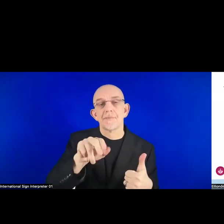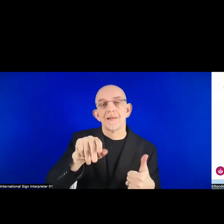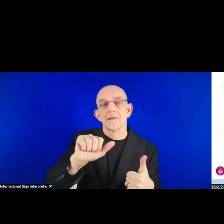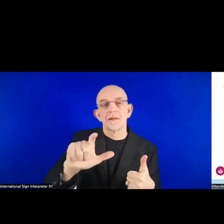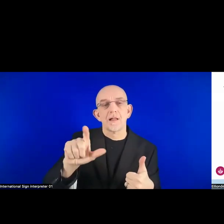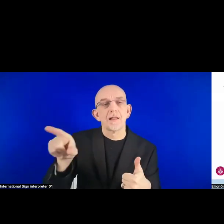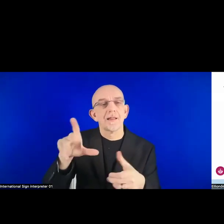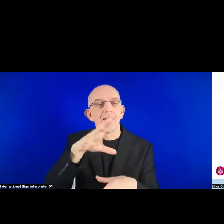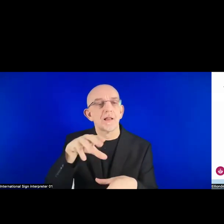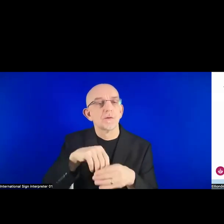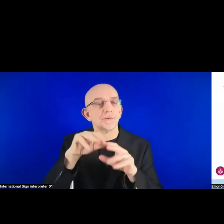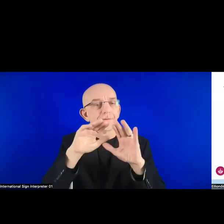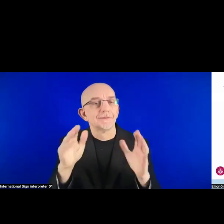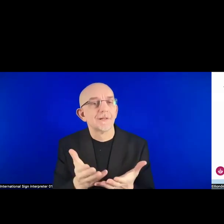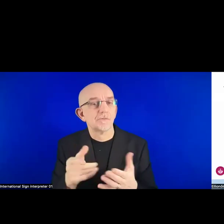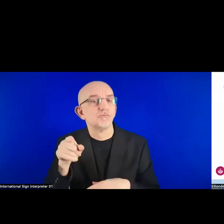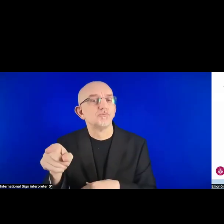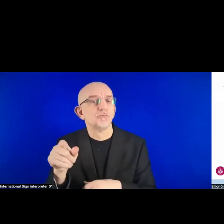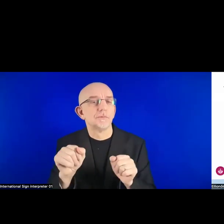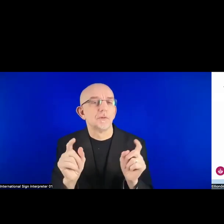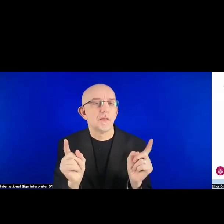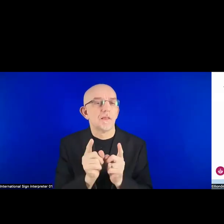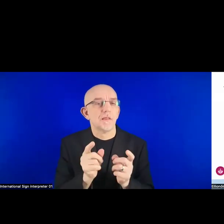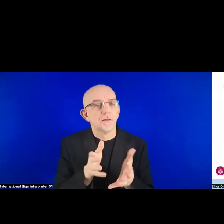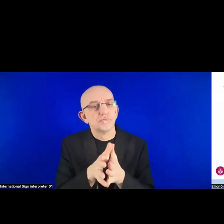overview of inclusion's areas of work and priority so that fellows can determine